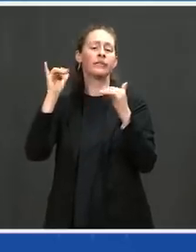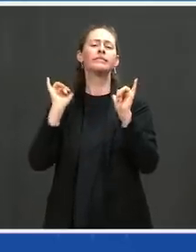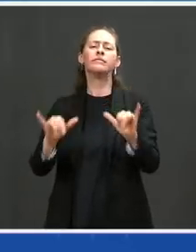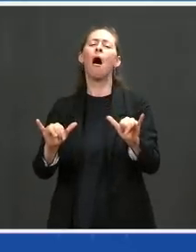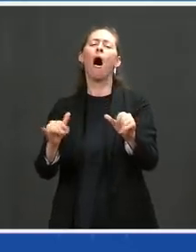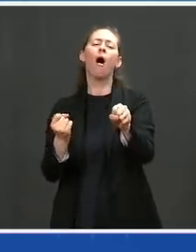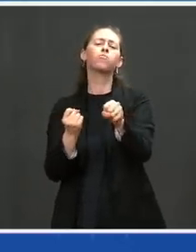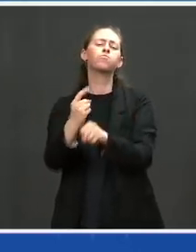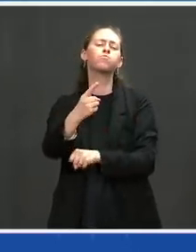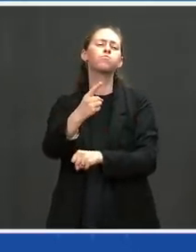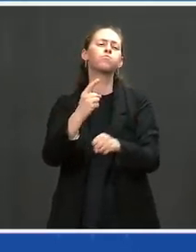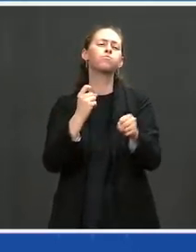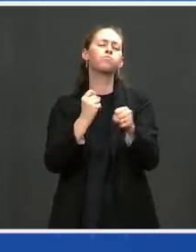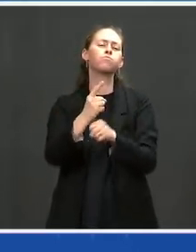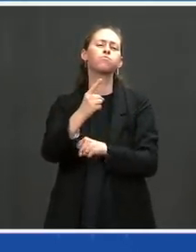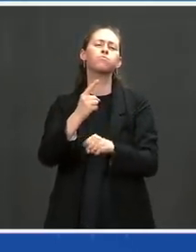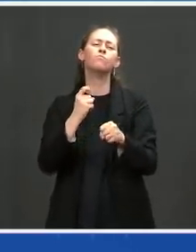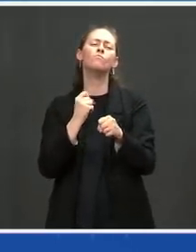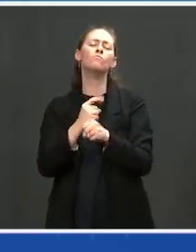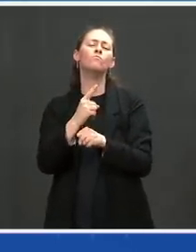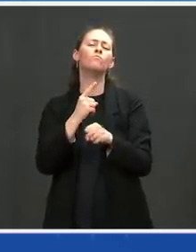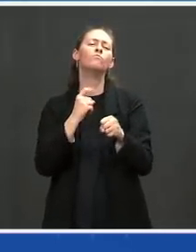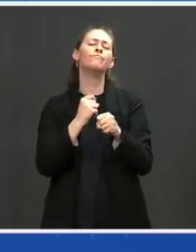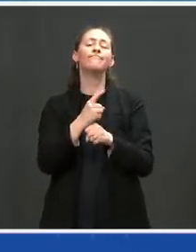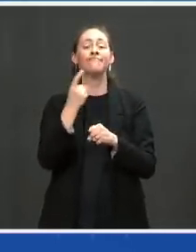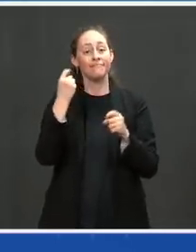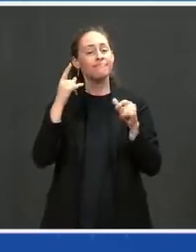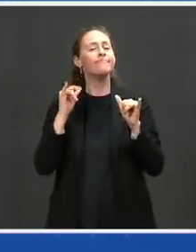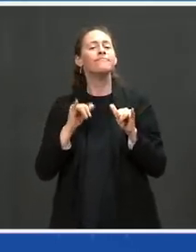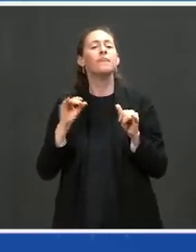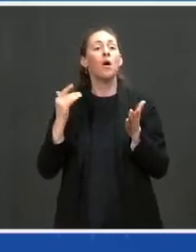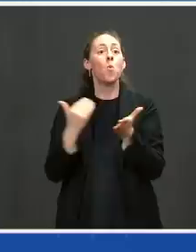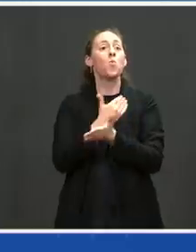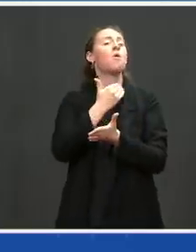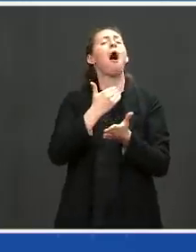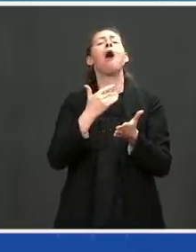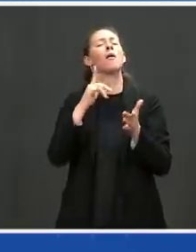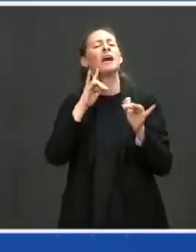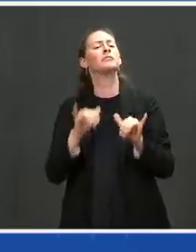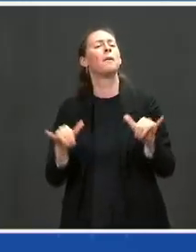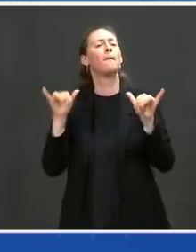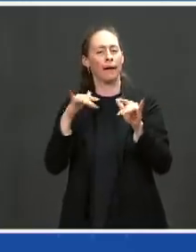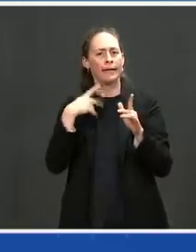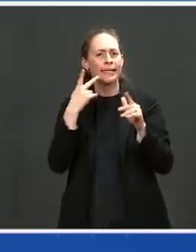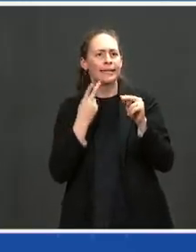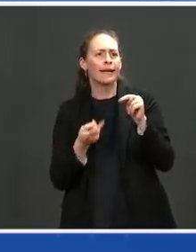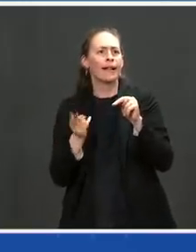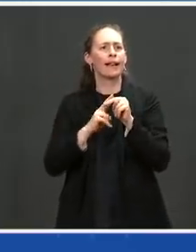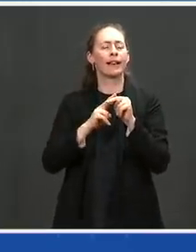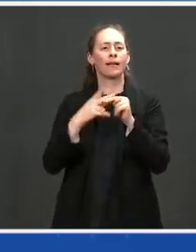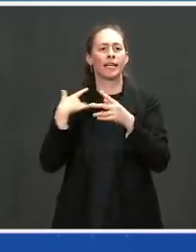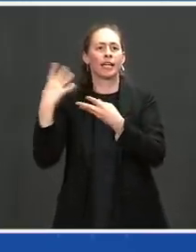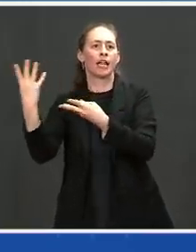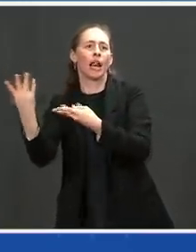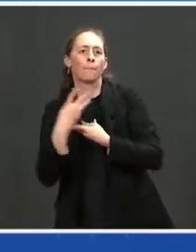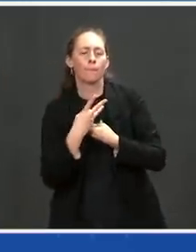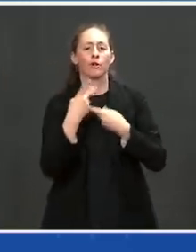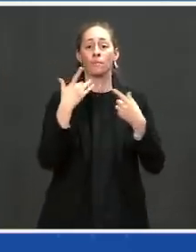There is a significant increase in the number of people coming to the border in the winter months of January,